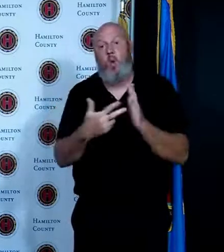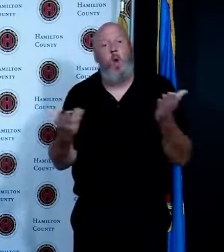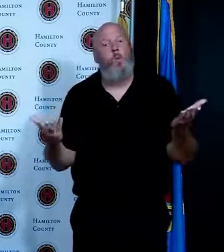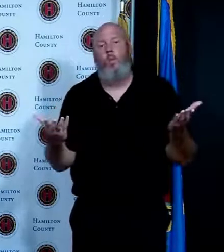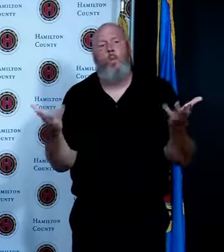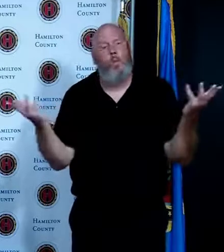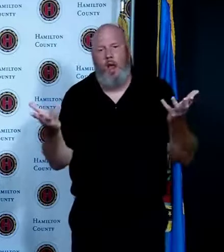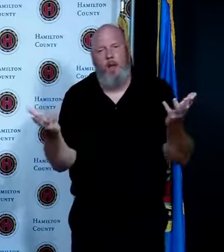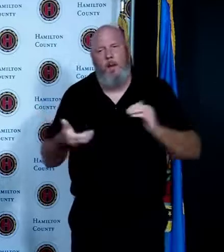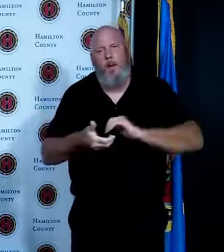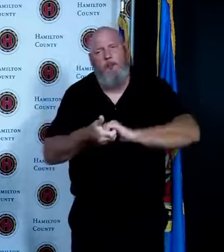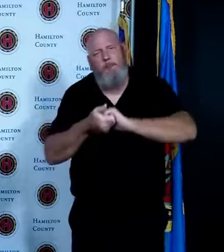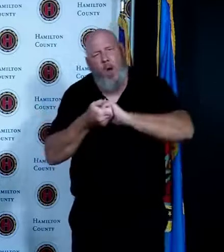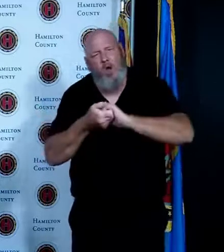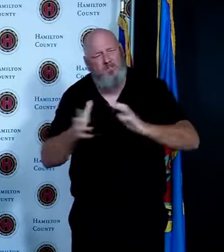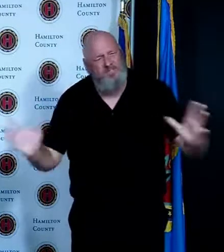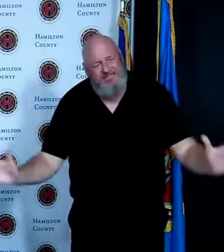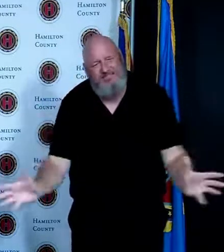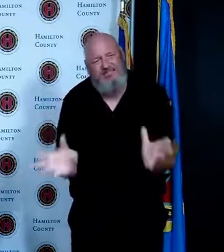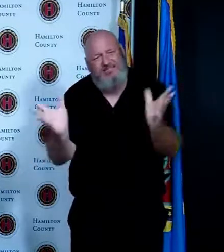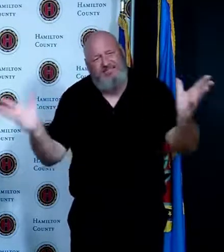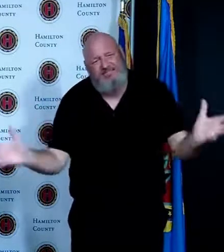here in Hamilton County